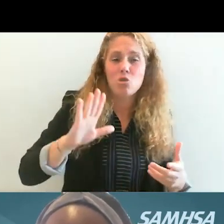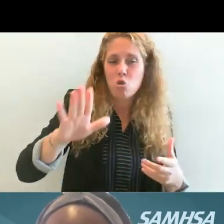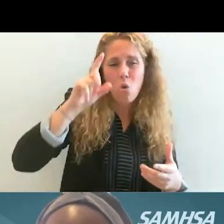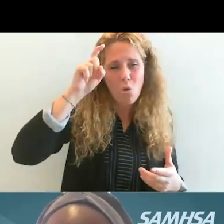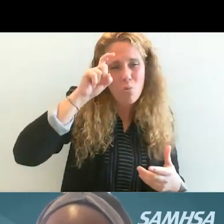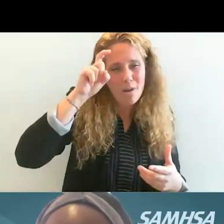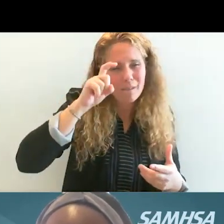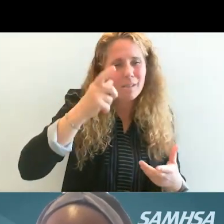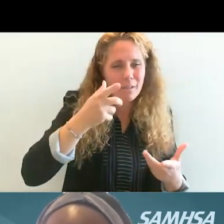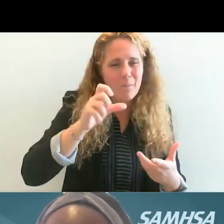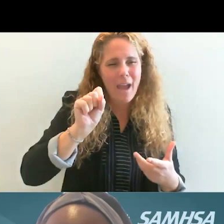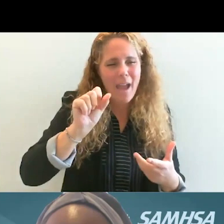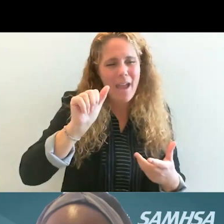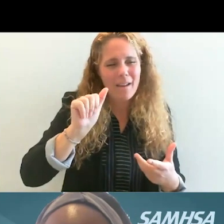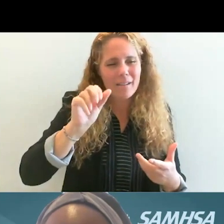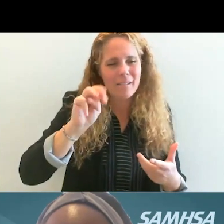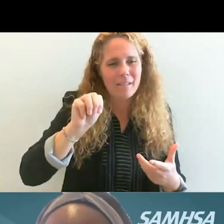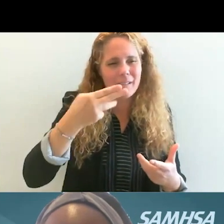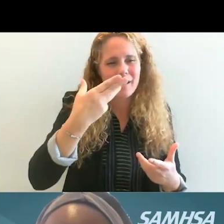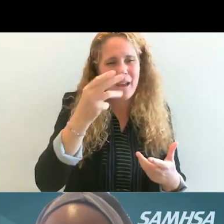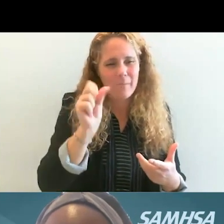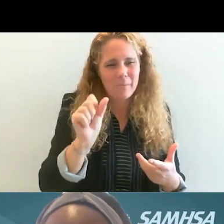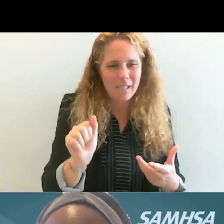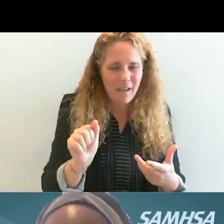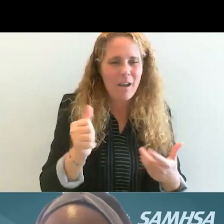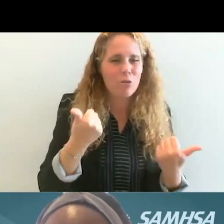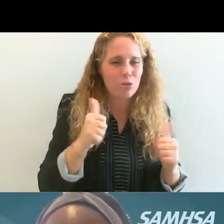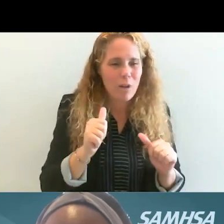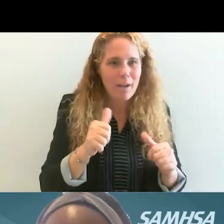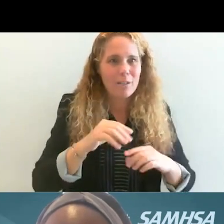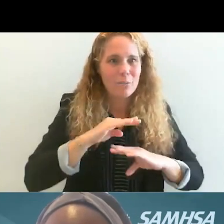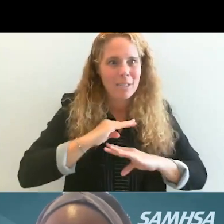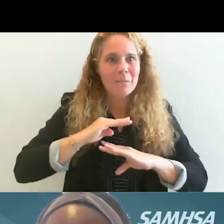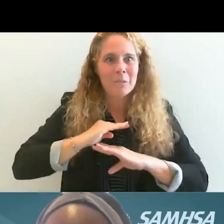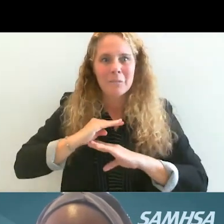OF SAMHSA AS WE MEET THE GOALS OF THE CRISIS CARE CONTINUUM OVER